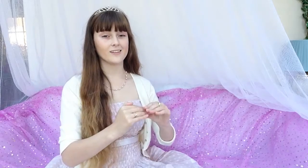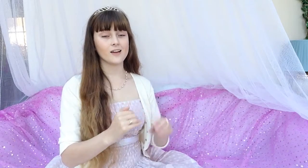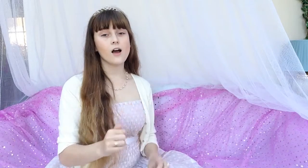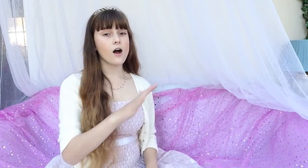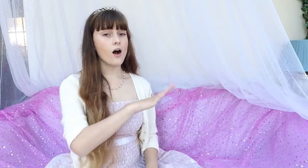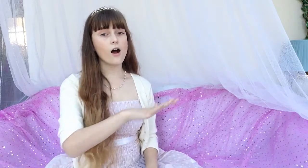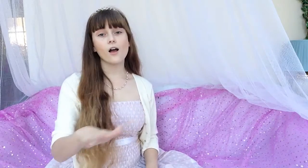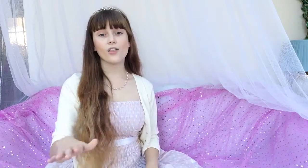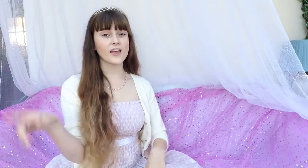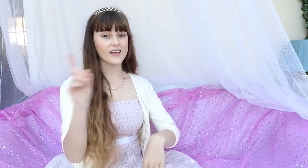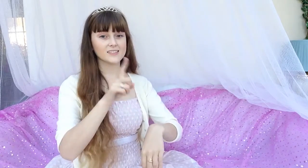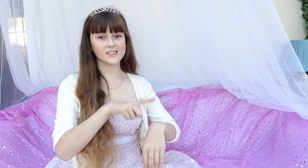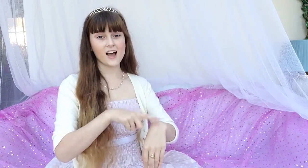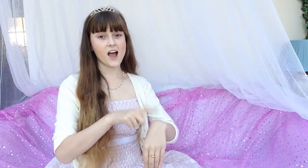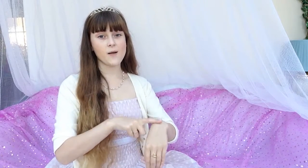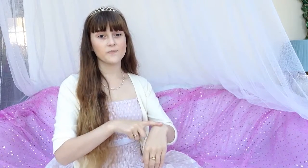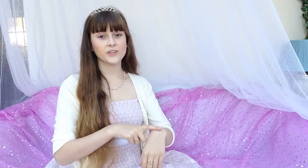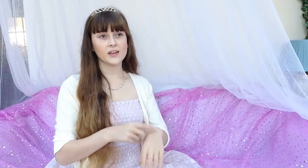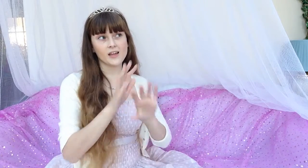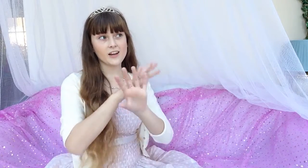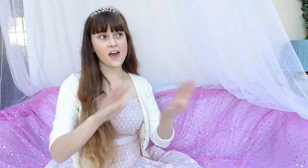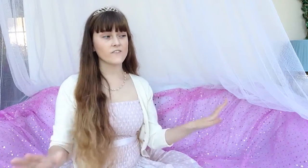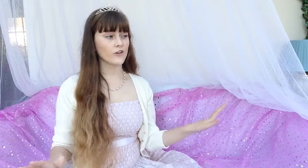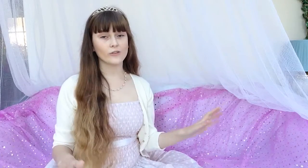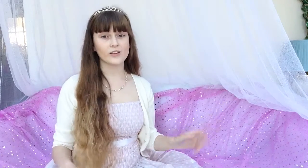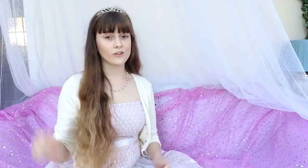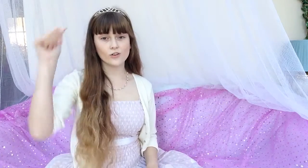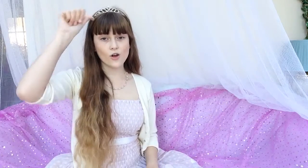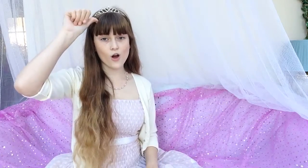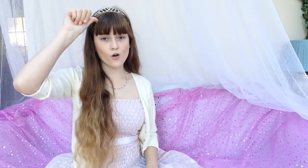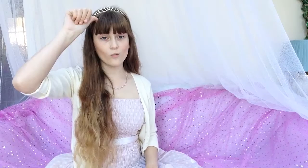All that time never even knowing